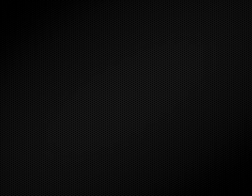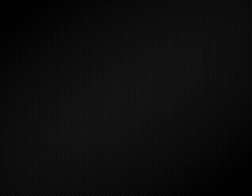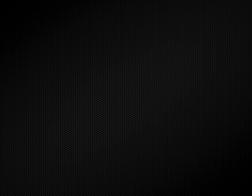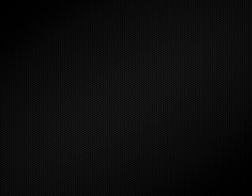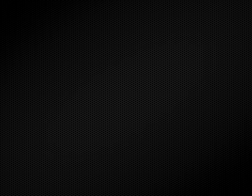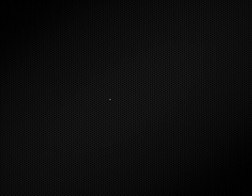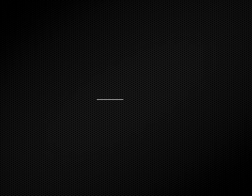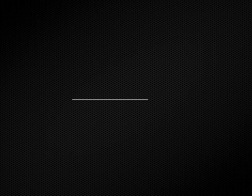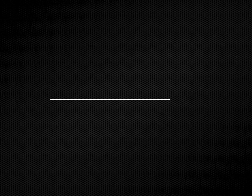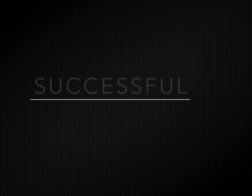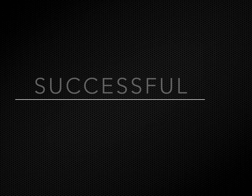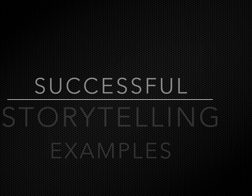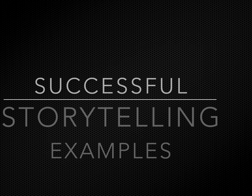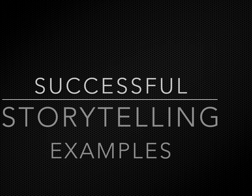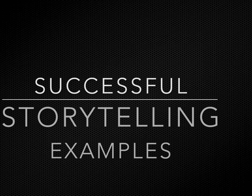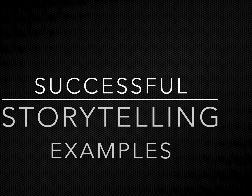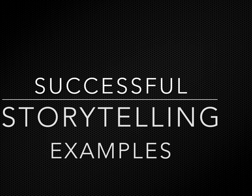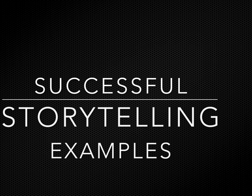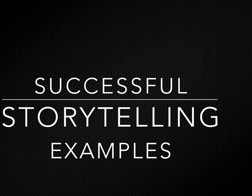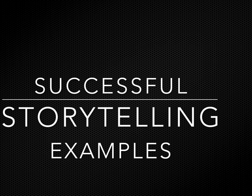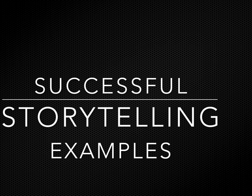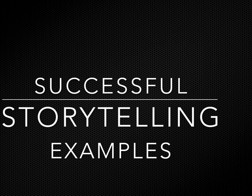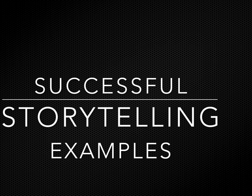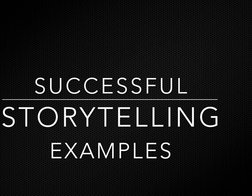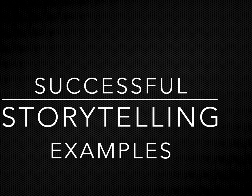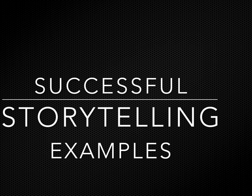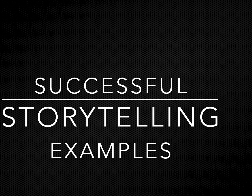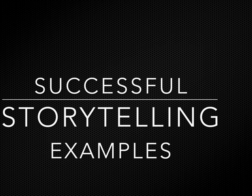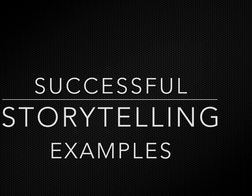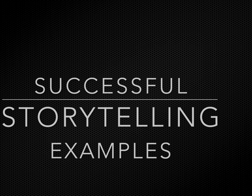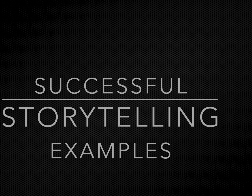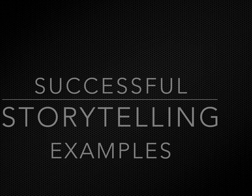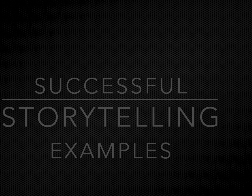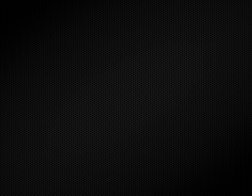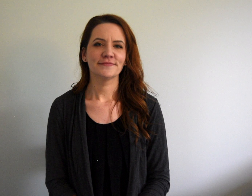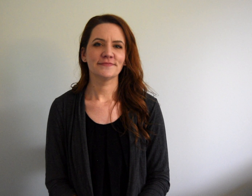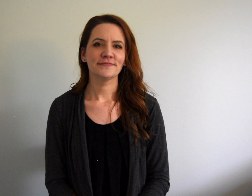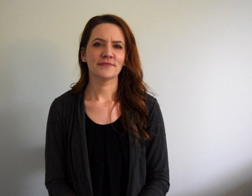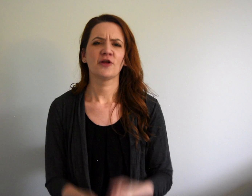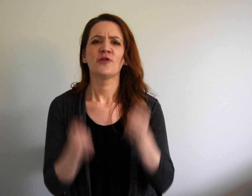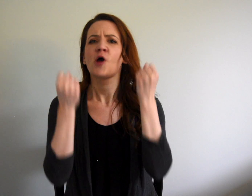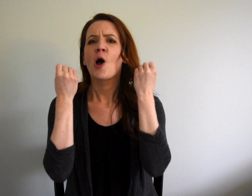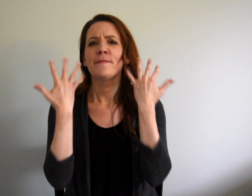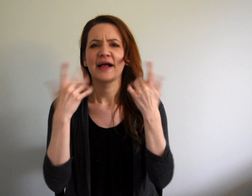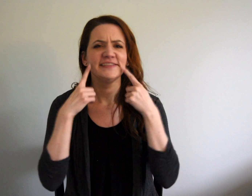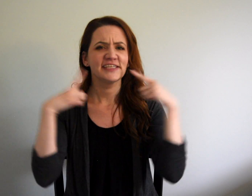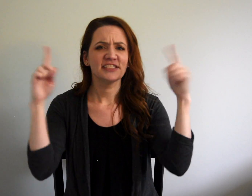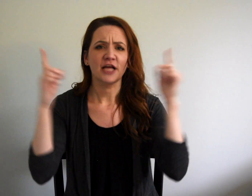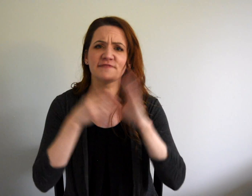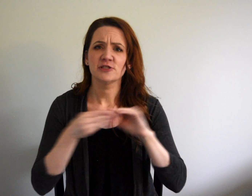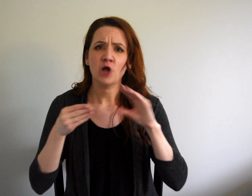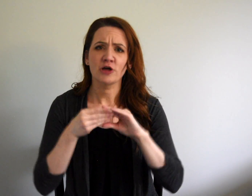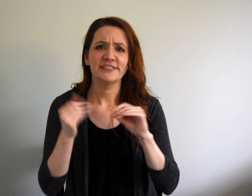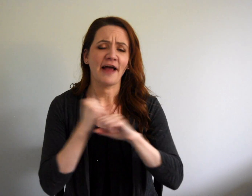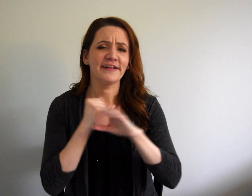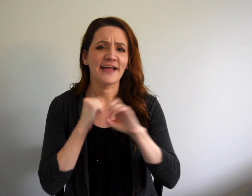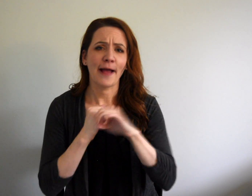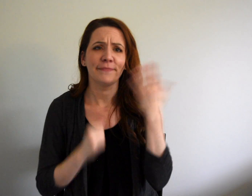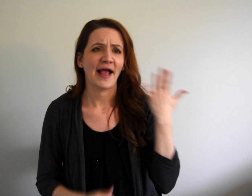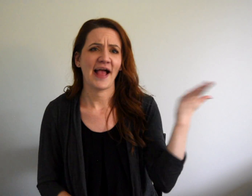[Audio description] White woman with long wavy brown copper hair appears and will be signing throughout the video. words on screen: "successful storytelling examples"